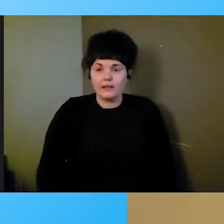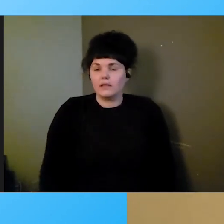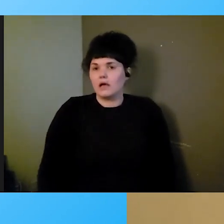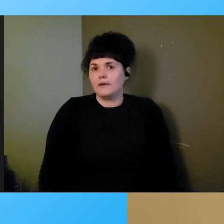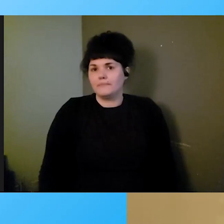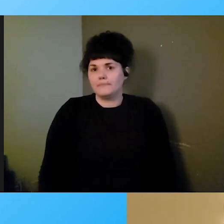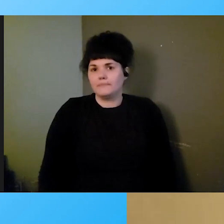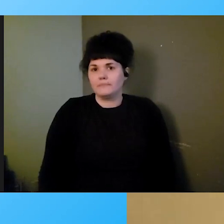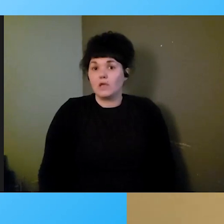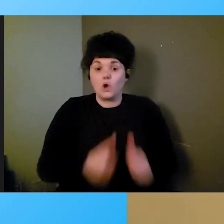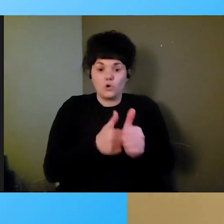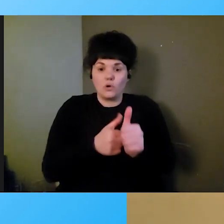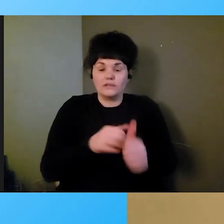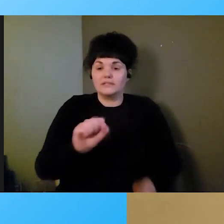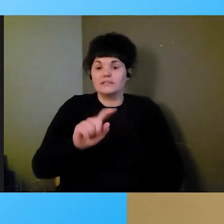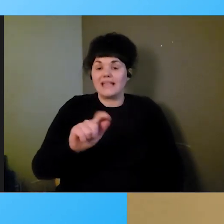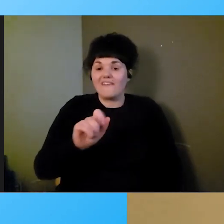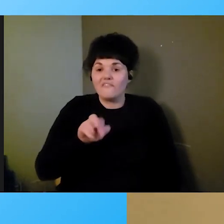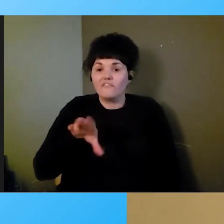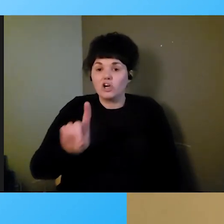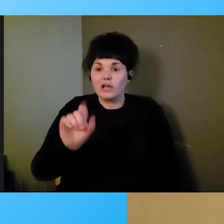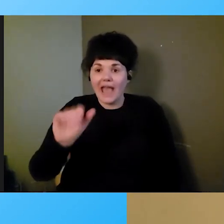Under the Stafford act. Under